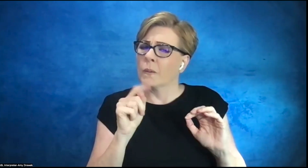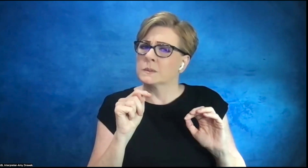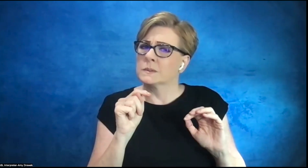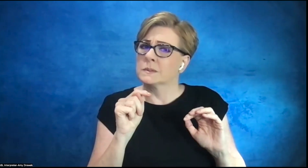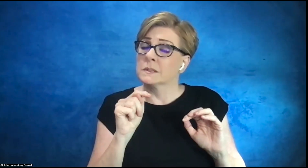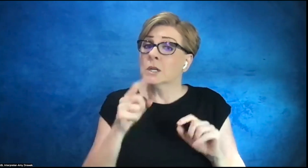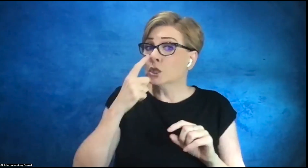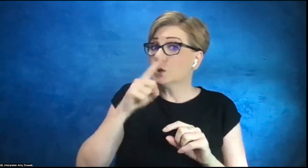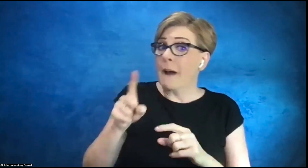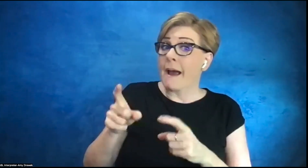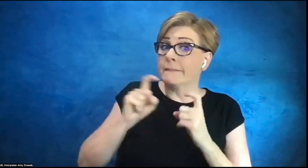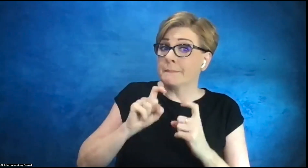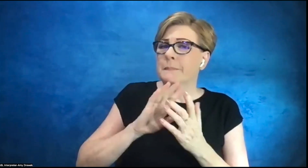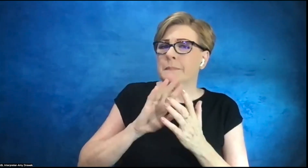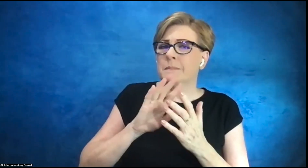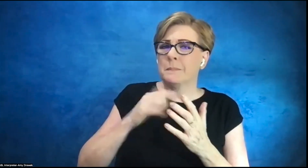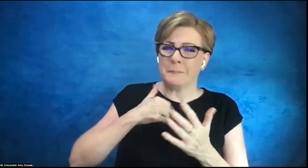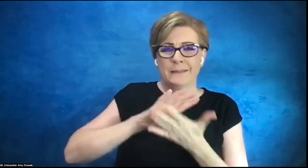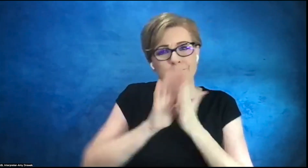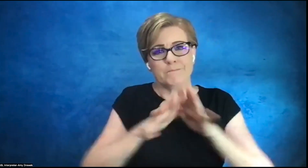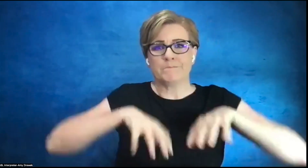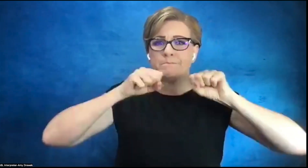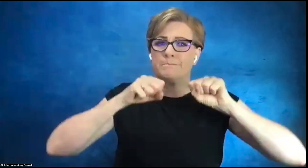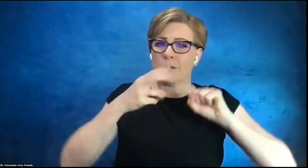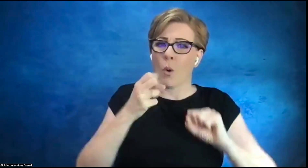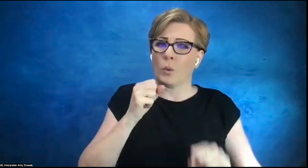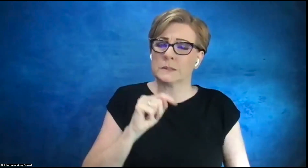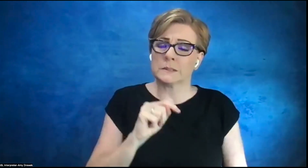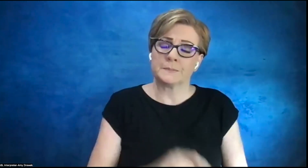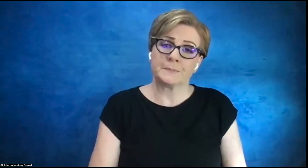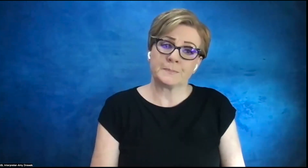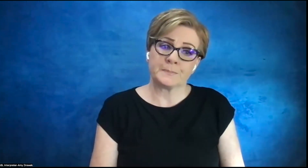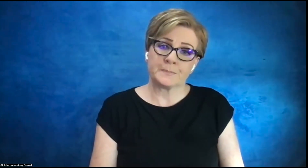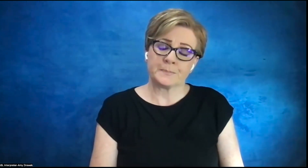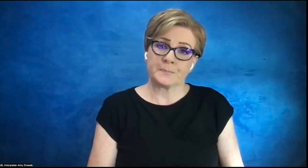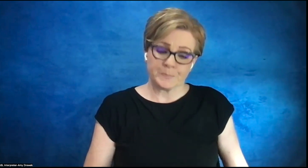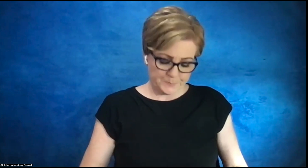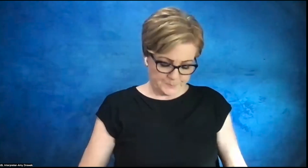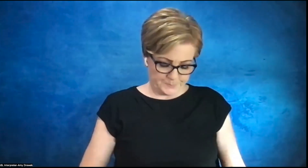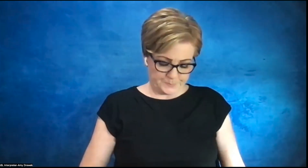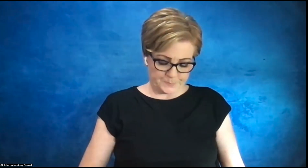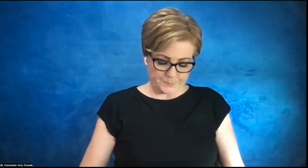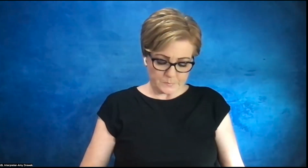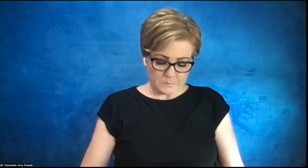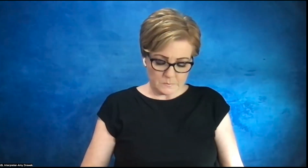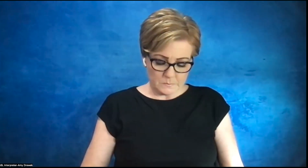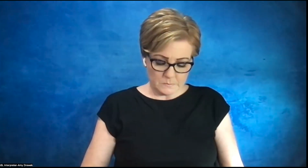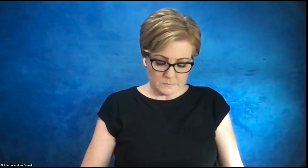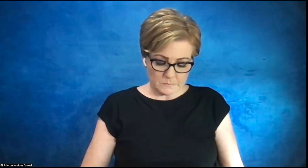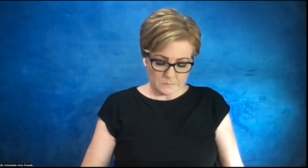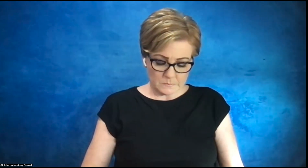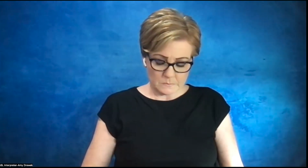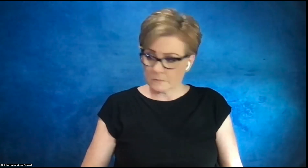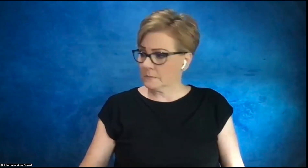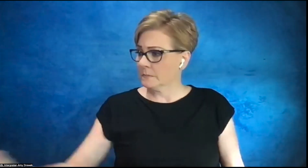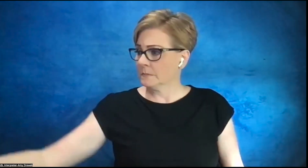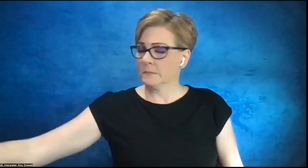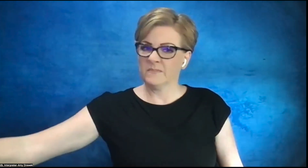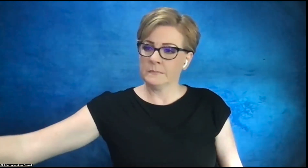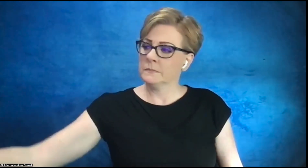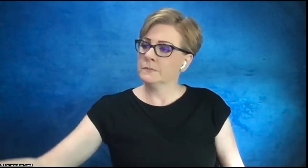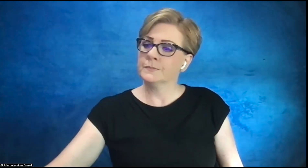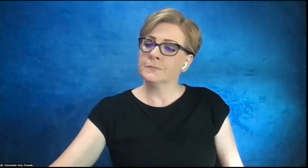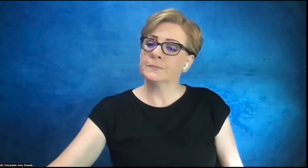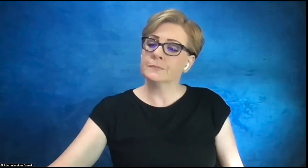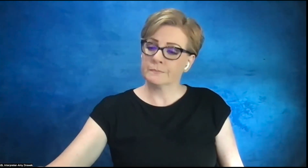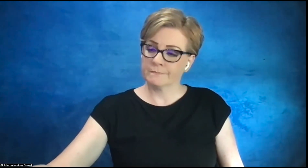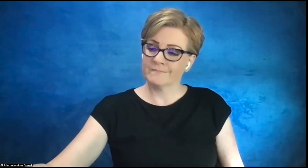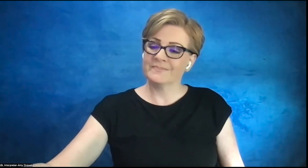feature? I can switch you to co-host. GABI: Okay, cool. Thank you, everyone. Welcome.